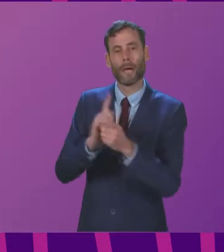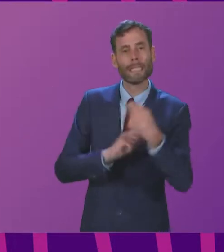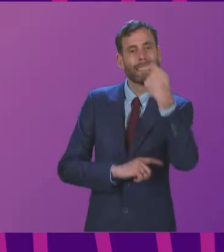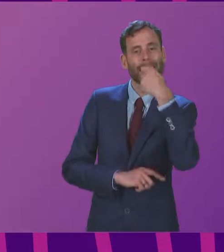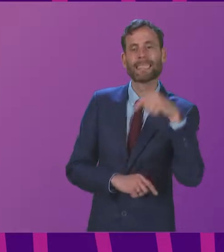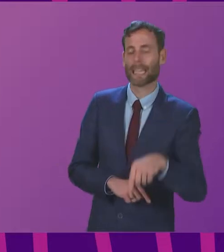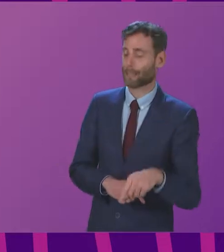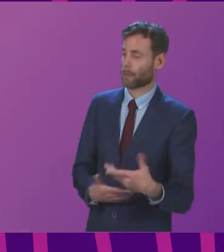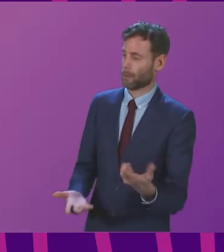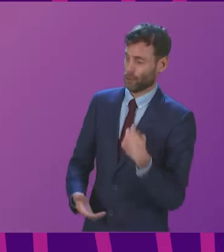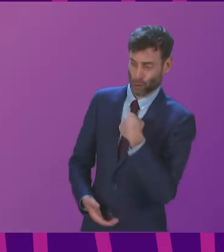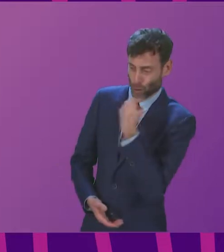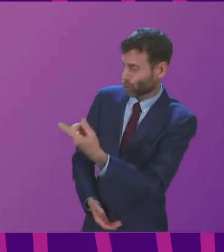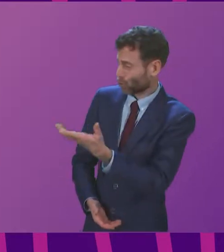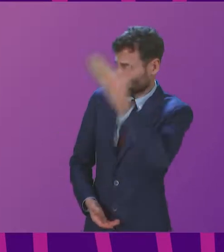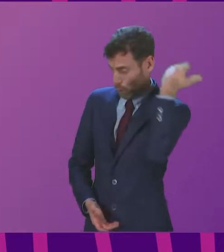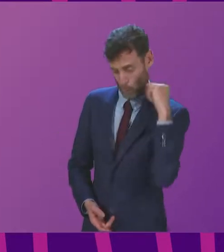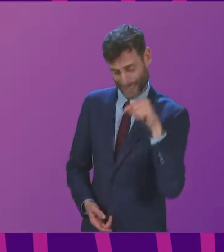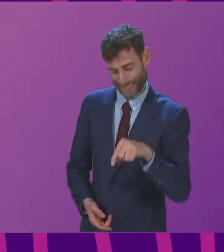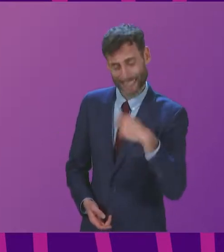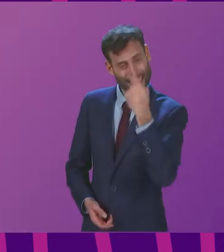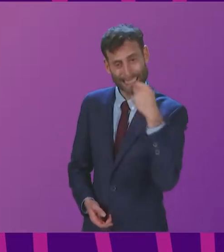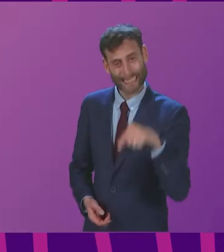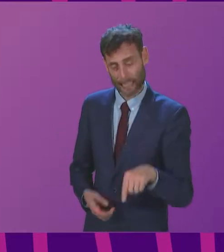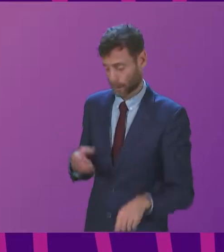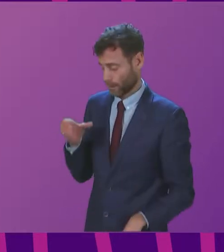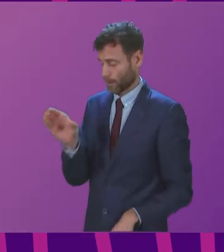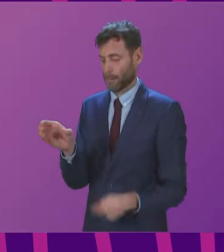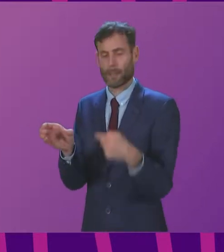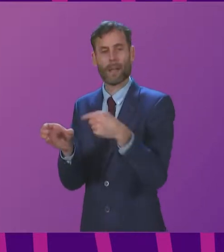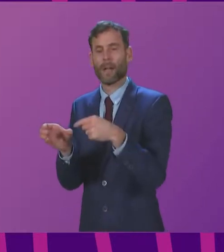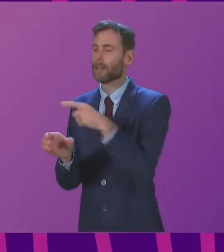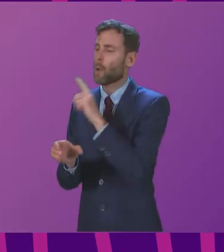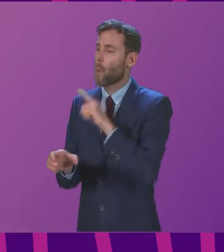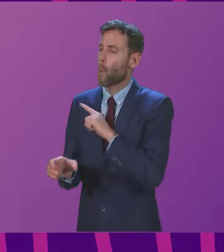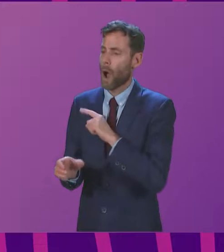that the fundamental reason for vaccination passports was to drive up vaccine uptake,